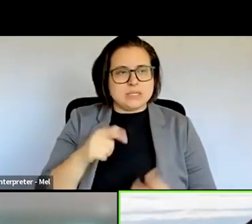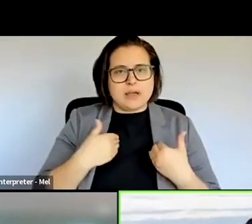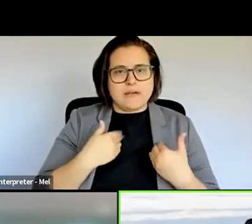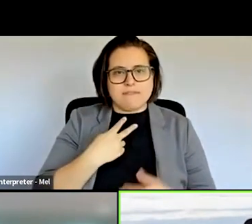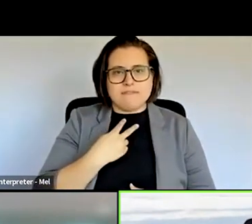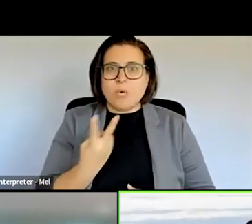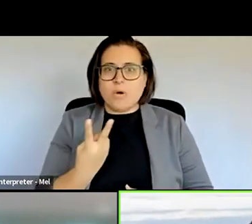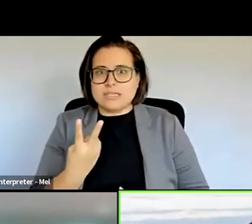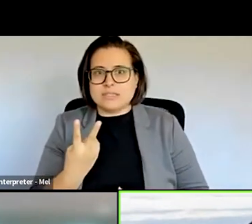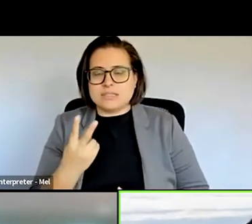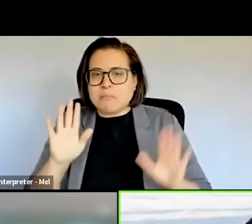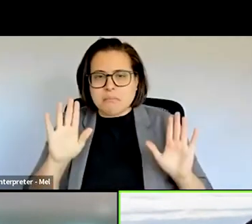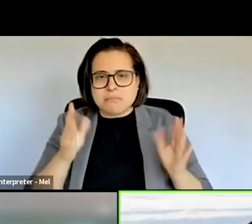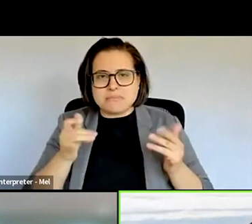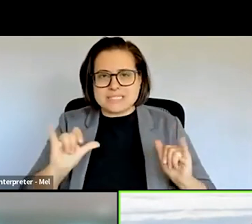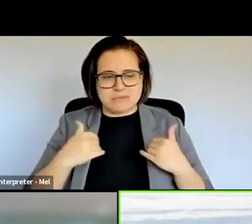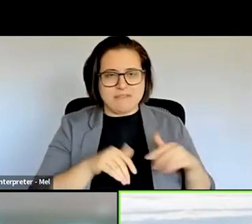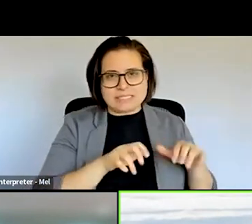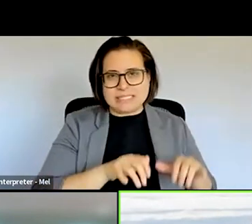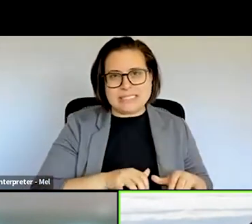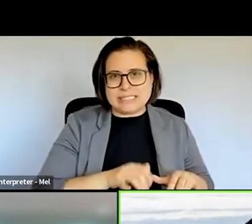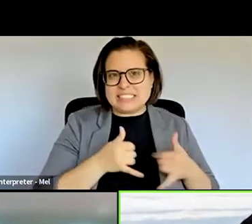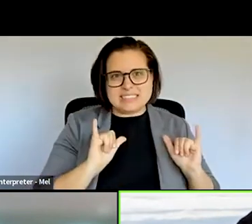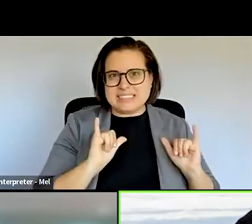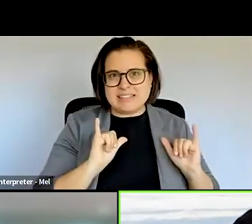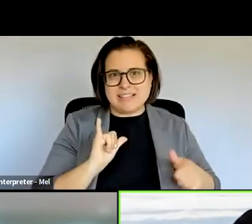user interface. We still have a keyboard. That's from our first generation, okay.